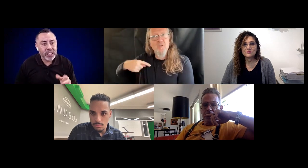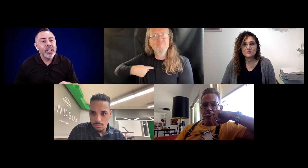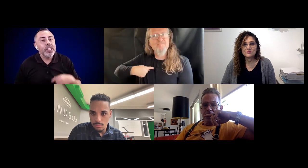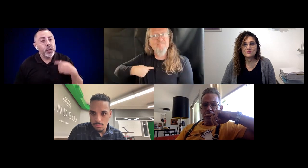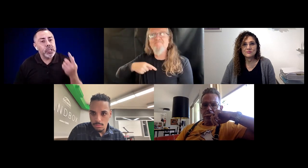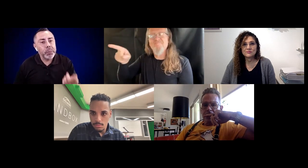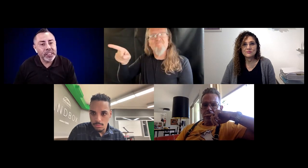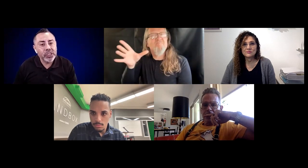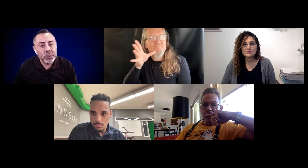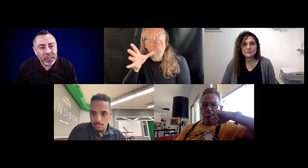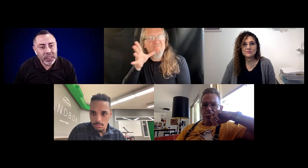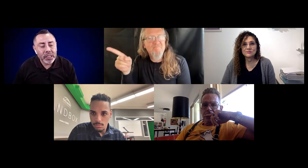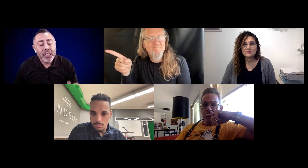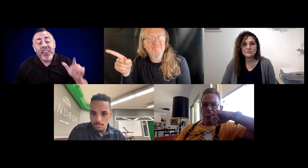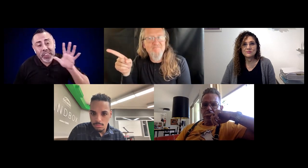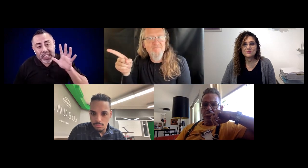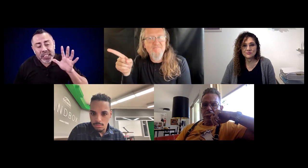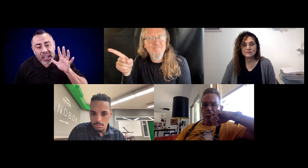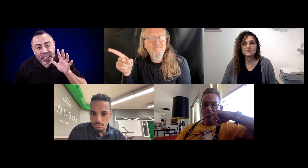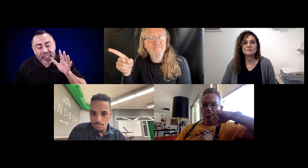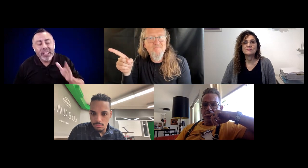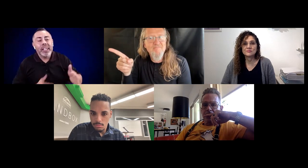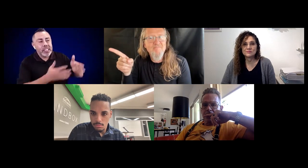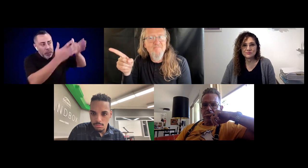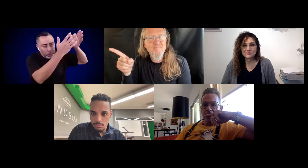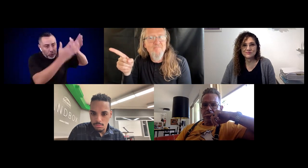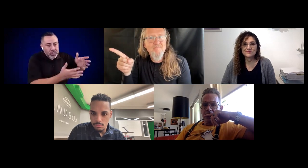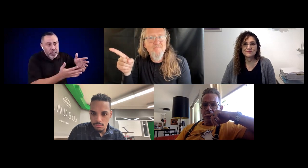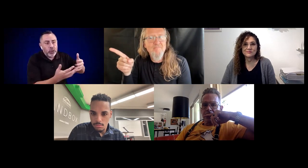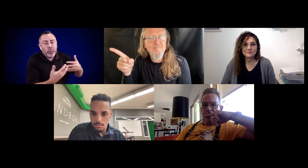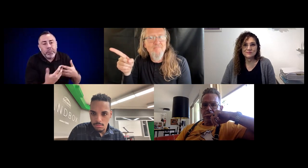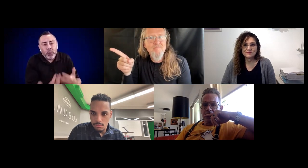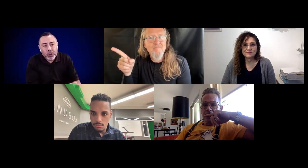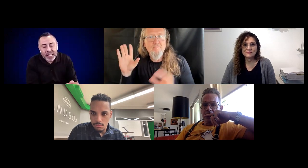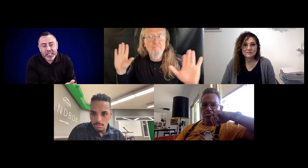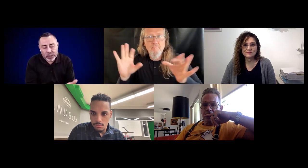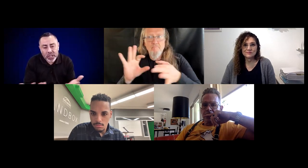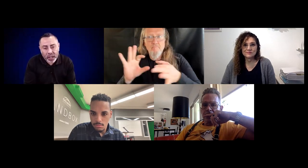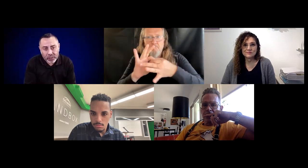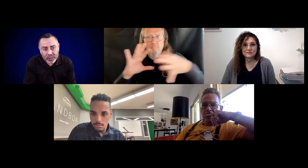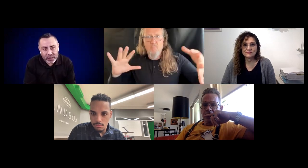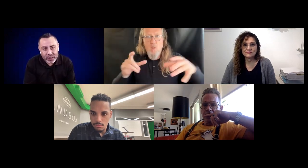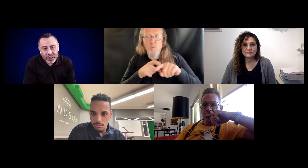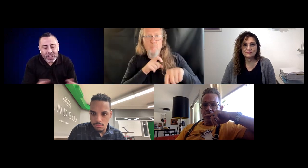The response should be, this sign is the person who bore me as their child.